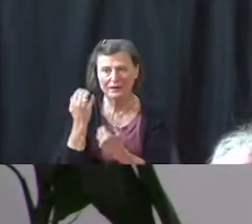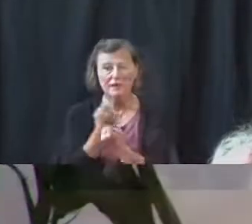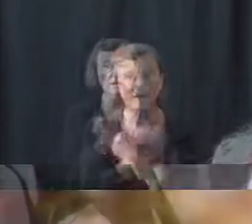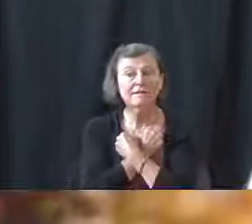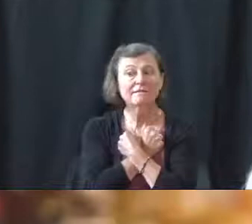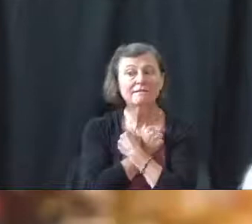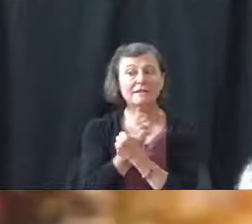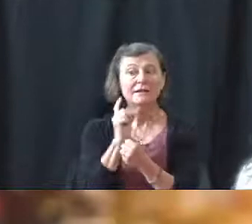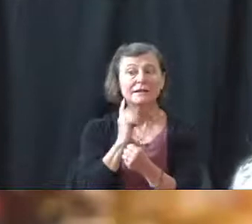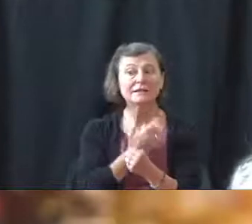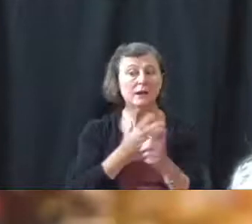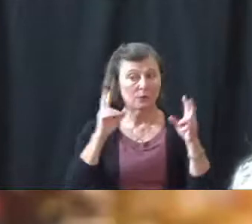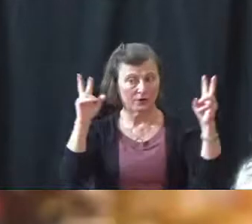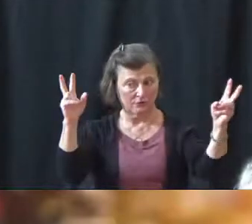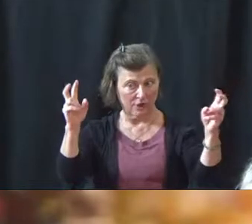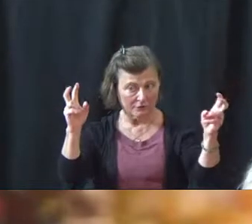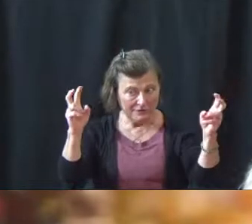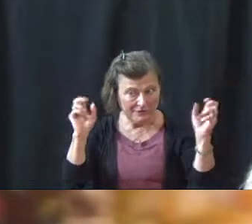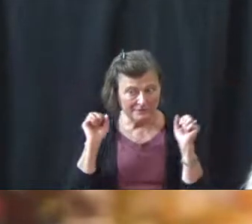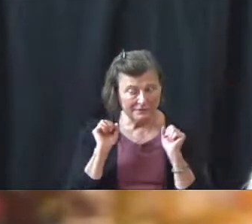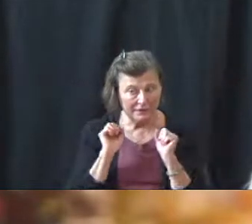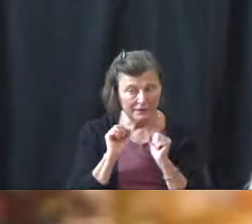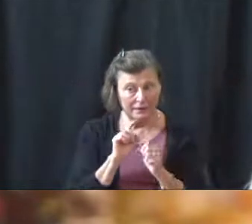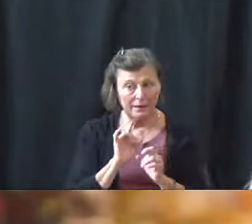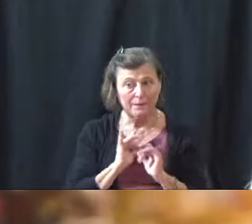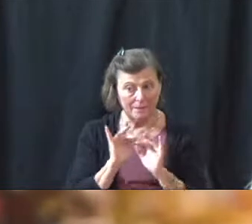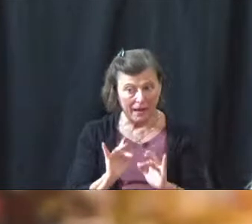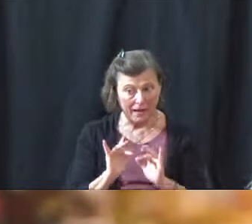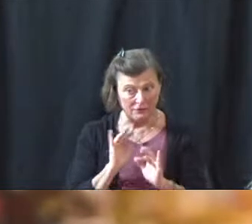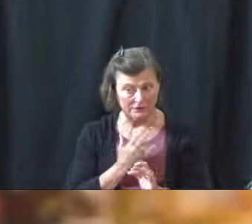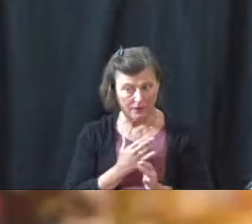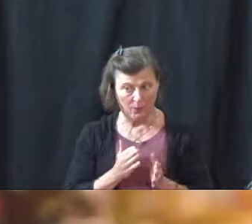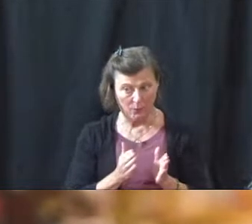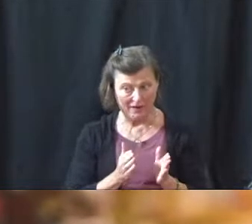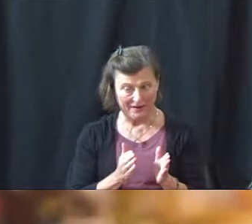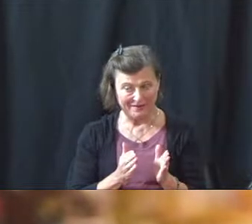Love is our doctrine. Compassion is our way.